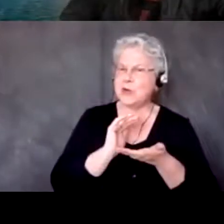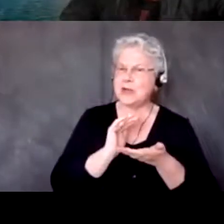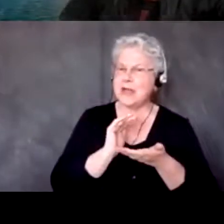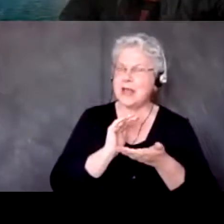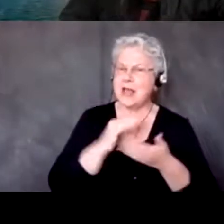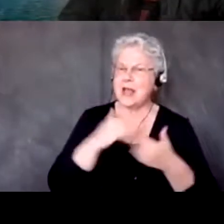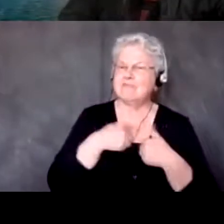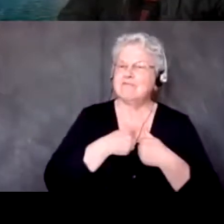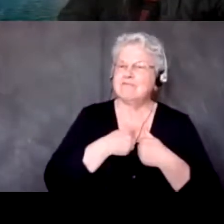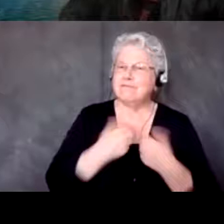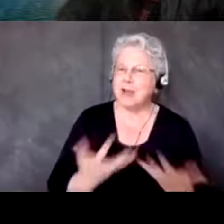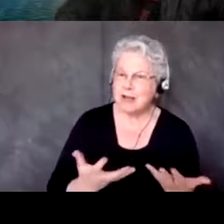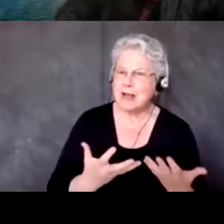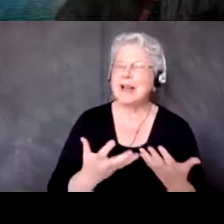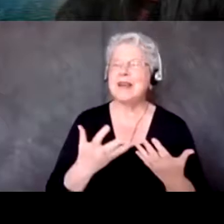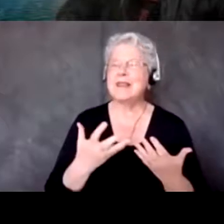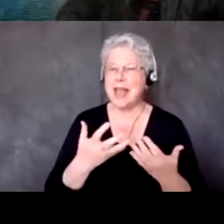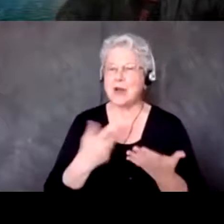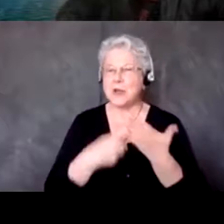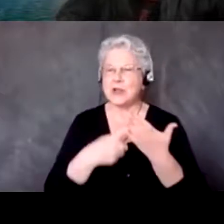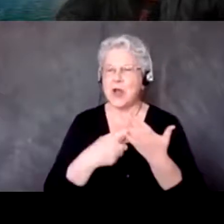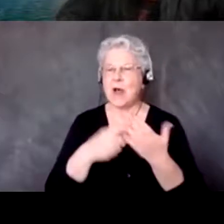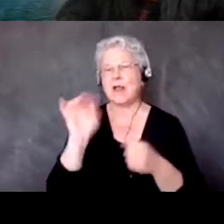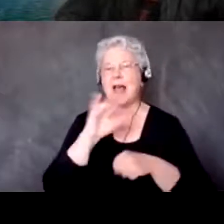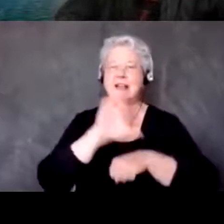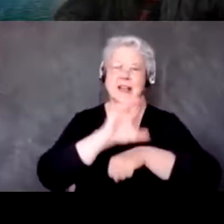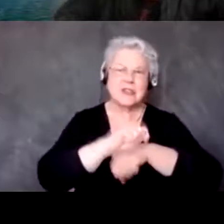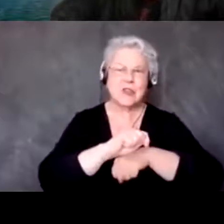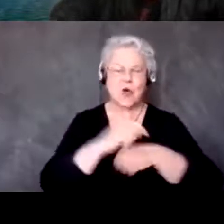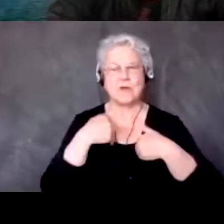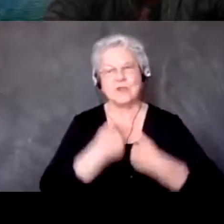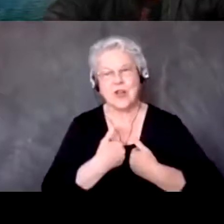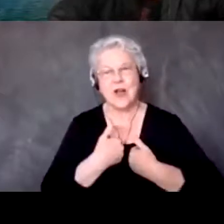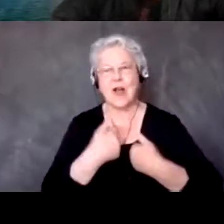Jessie talked about earlier - consultant fatigue, planning fatigue, et cetera.